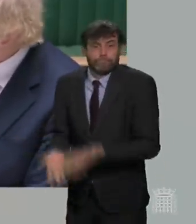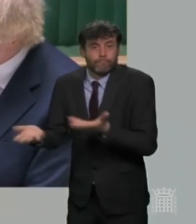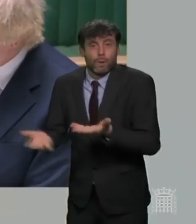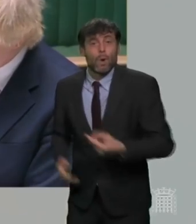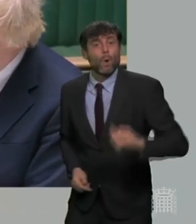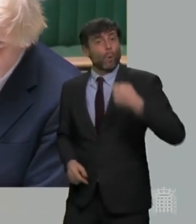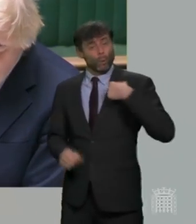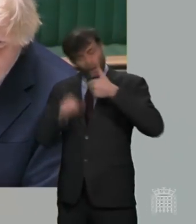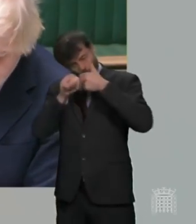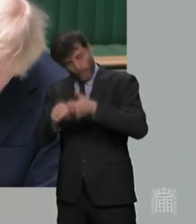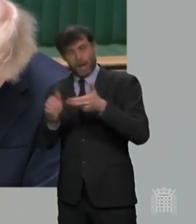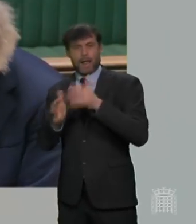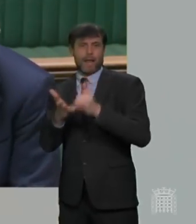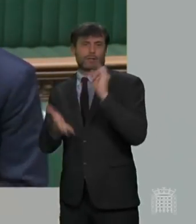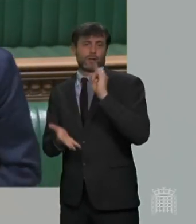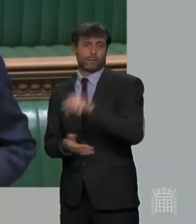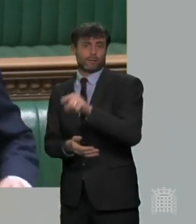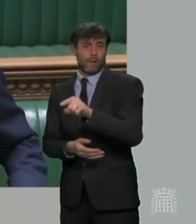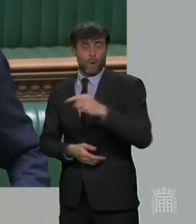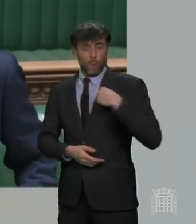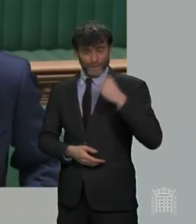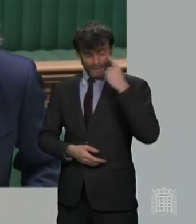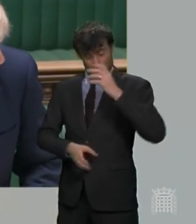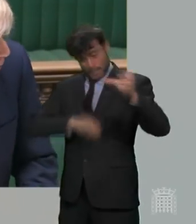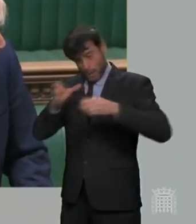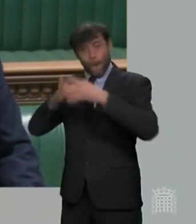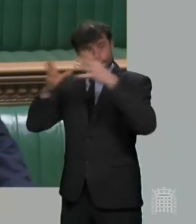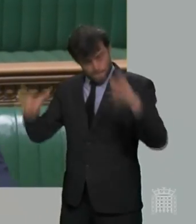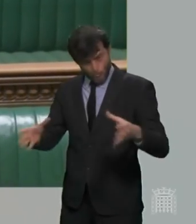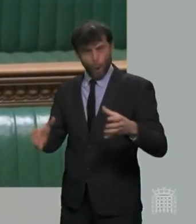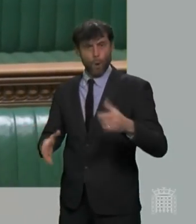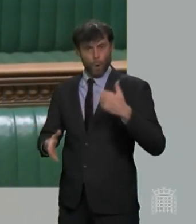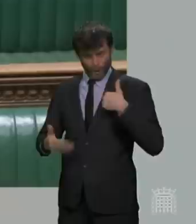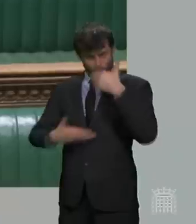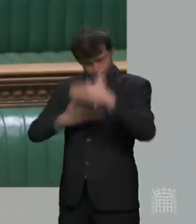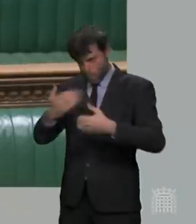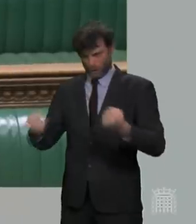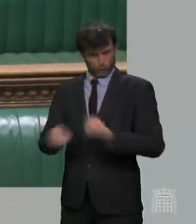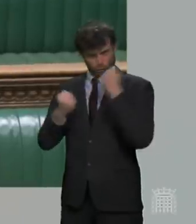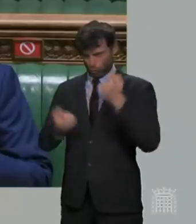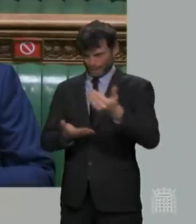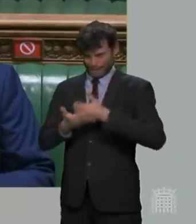in the NHS. We are steering a steady course, whereas he weaves and wobbles from one week